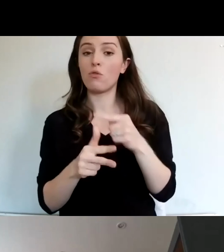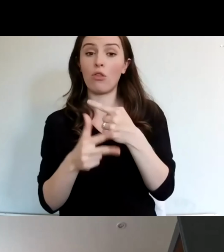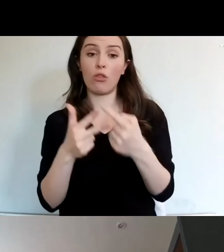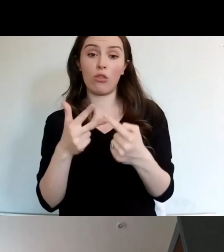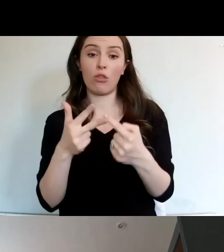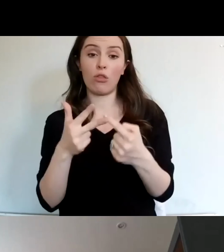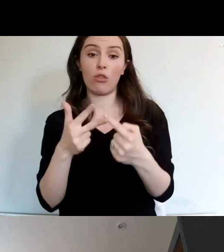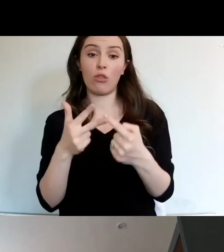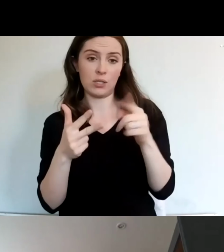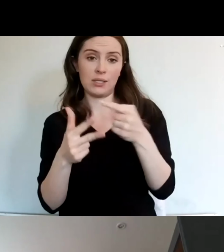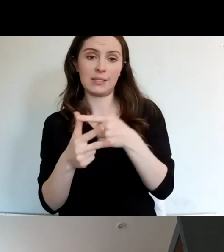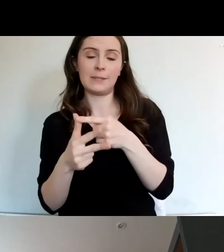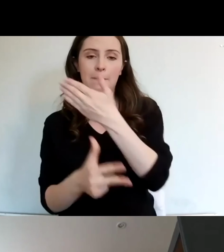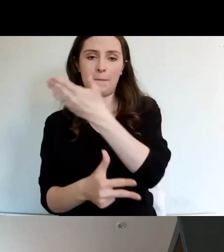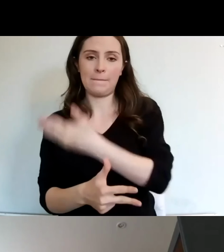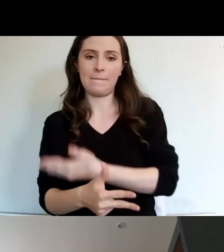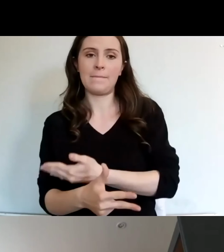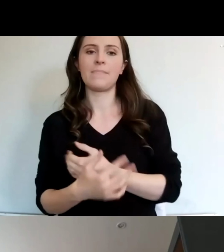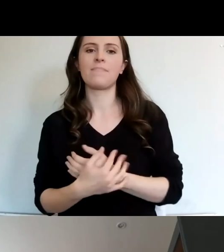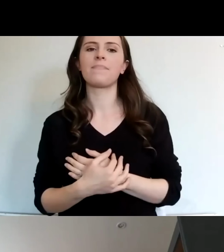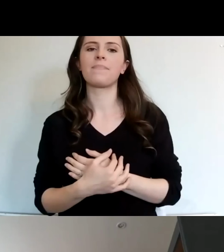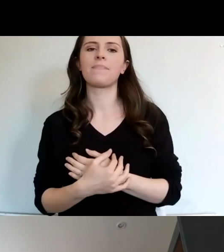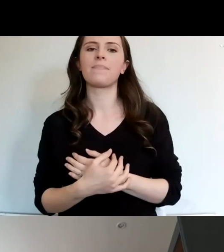are how can we embed accessibility...